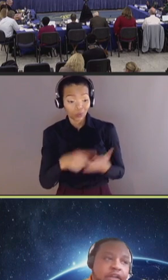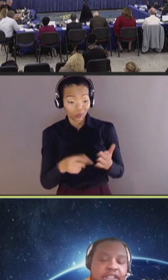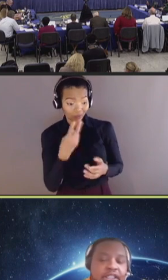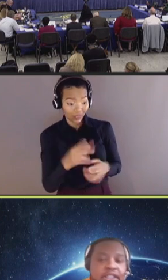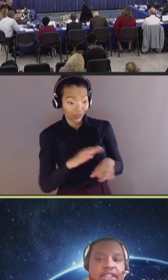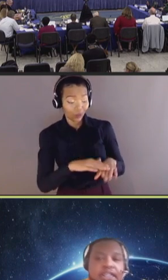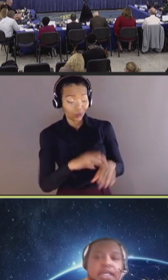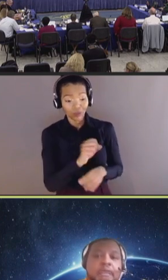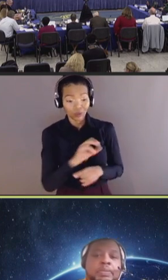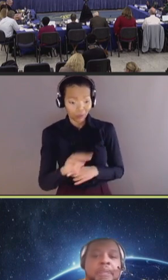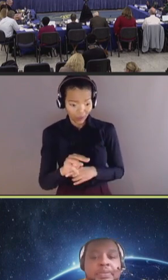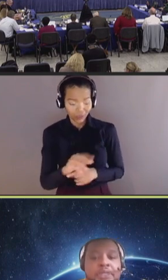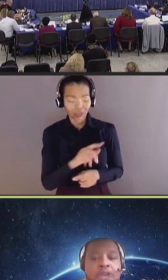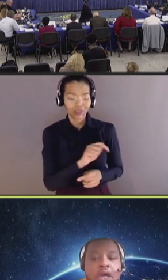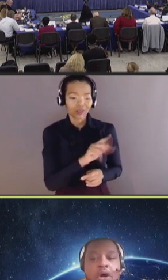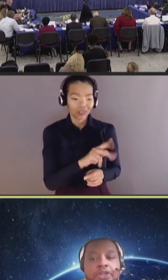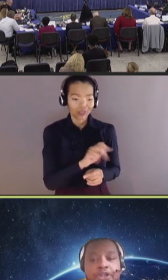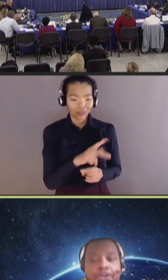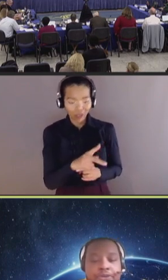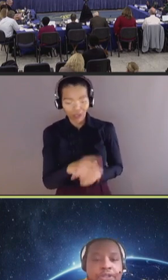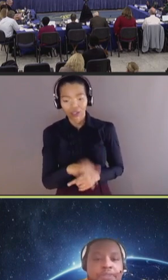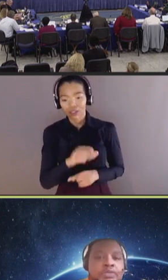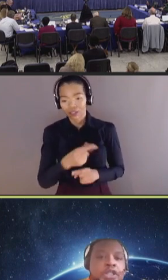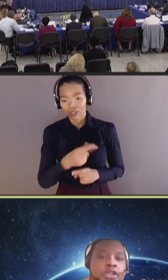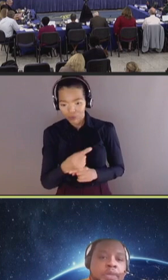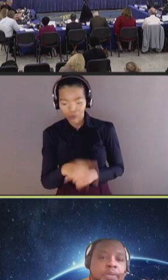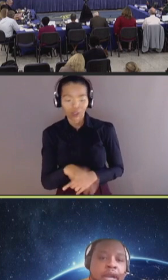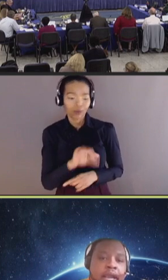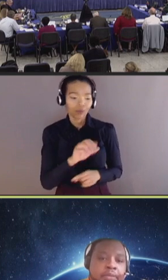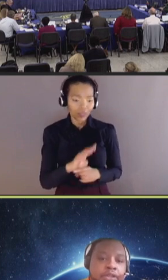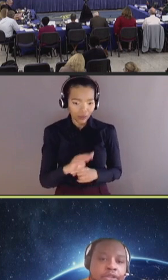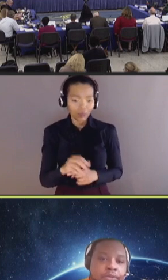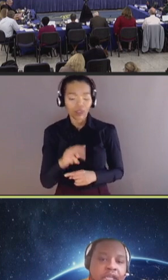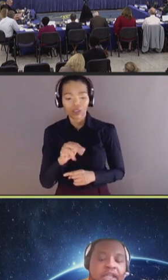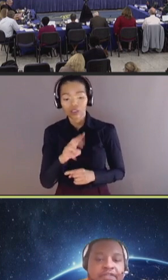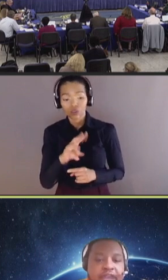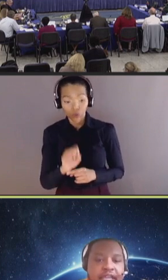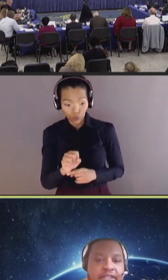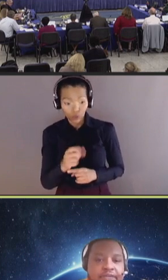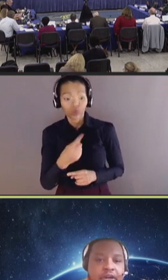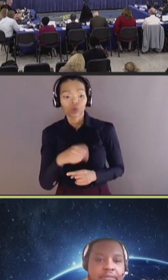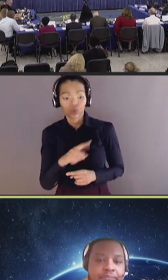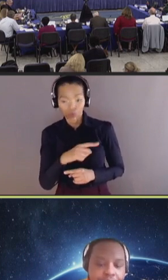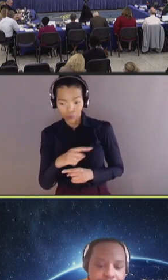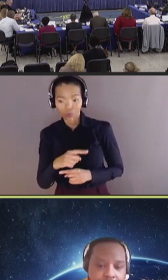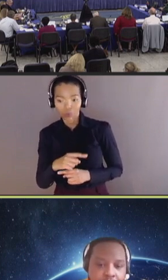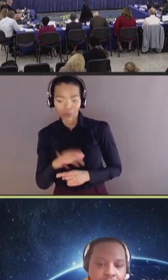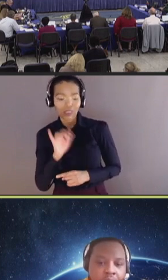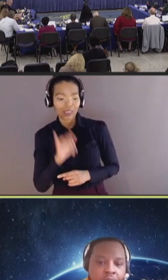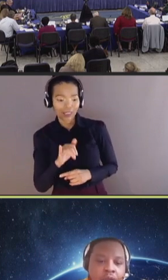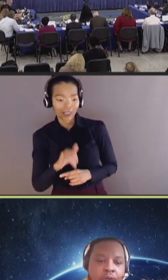various entities and what people saw on the news. So, we were able to get the facts from